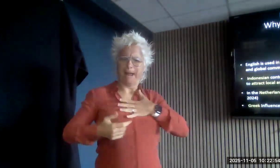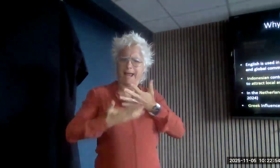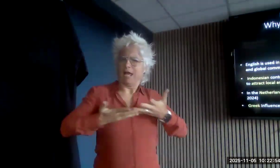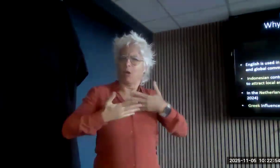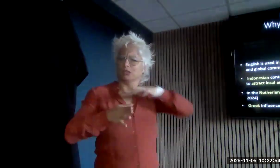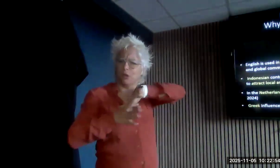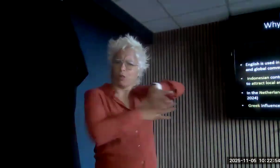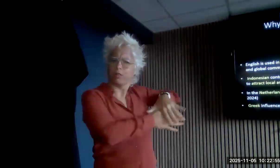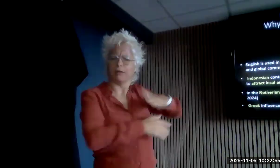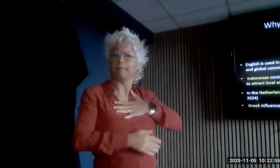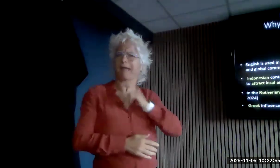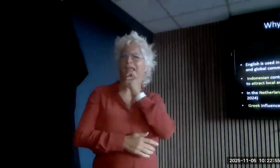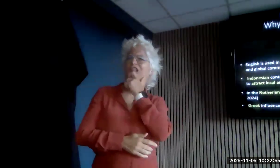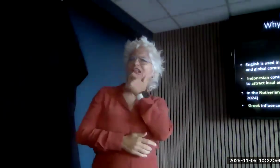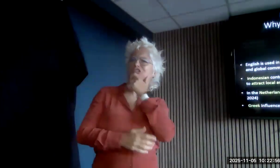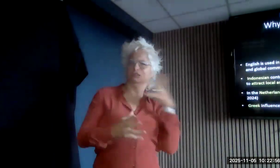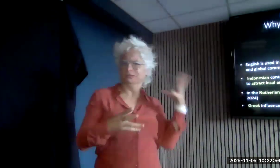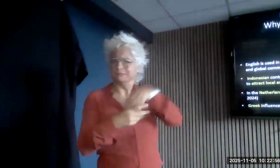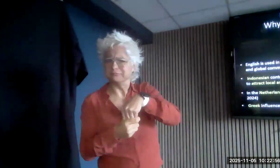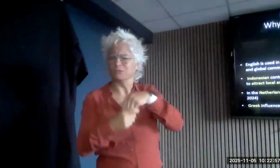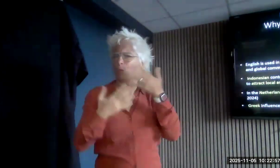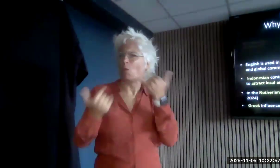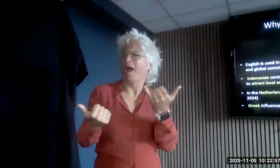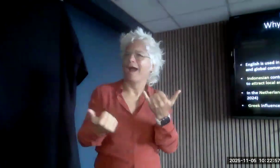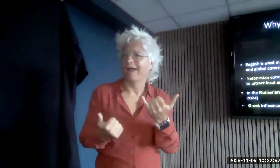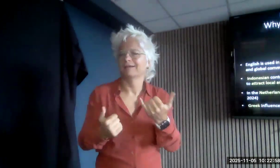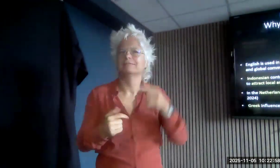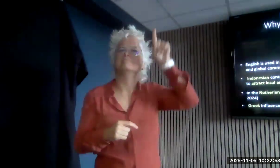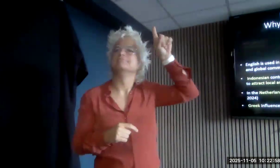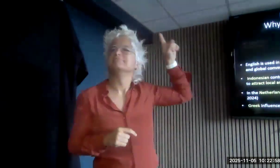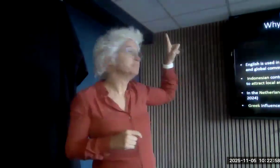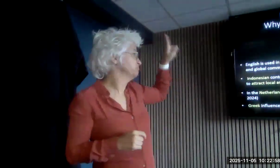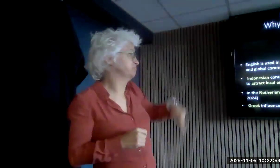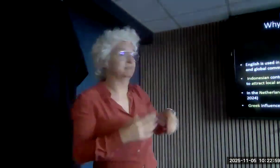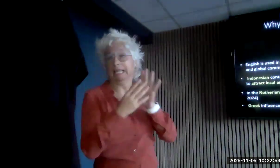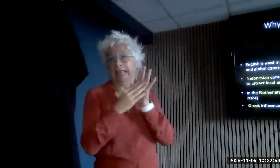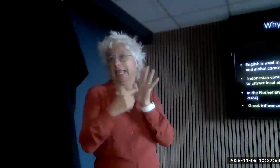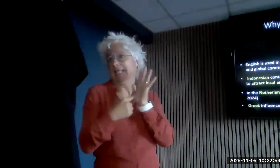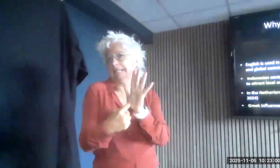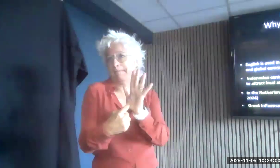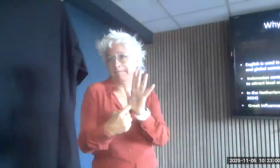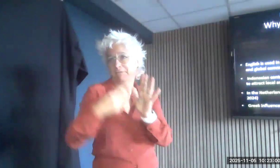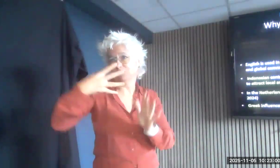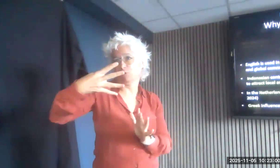What are the reasons for people not choosing choose their own language but instead choosing to use English, on these platforms.